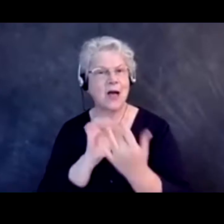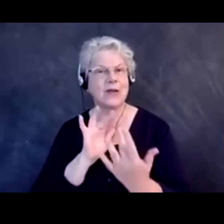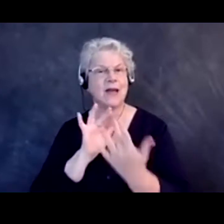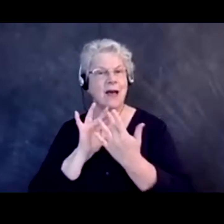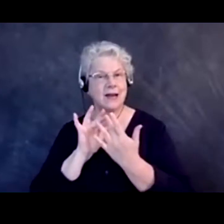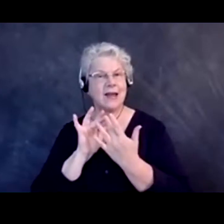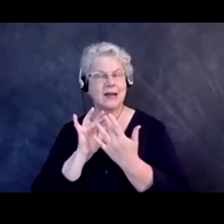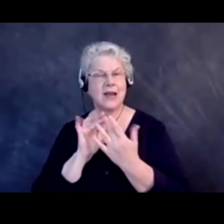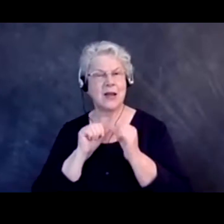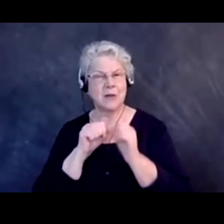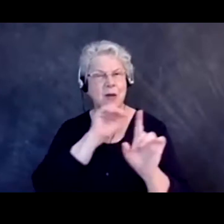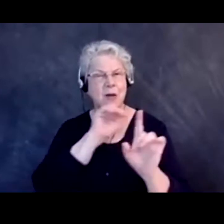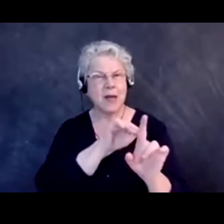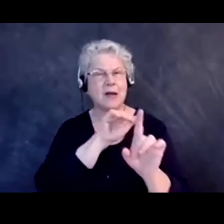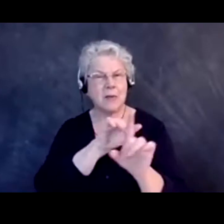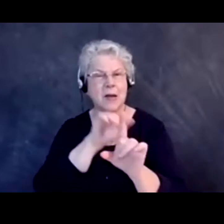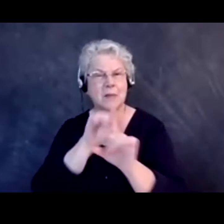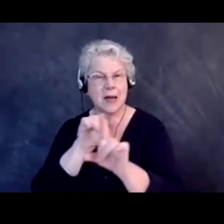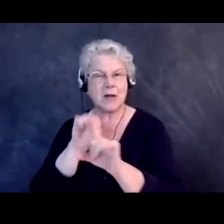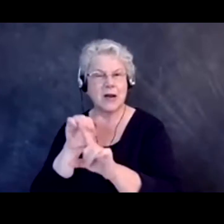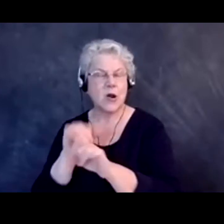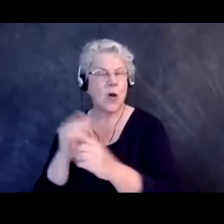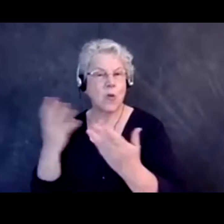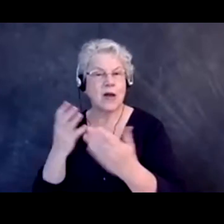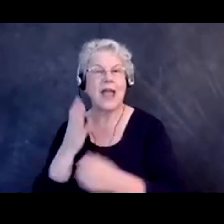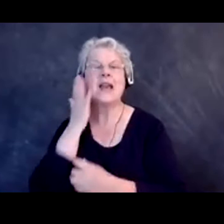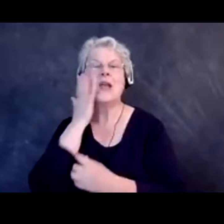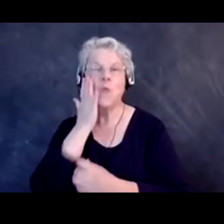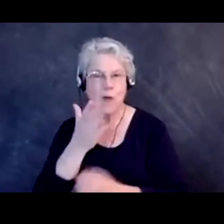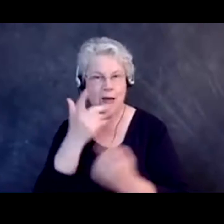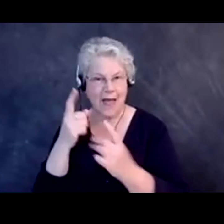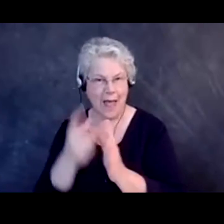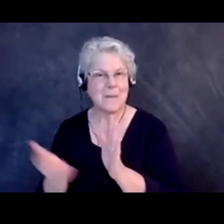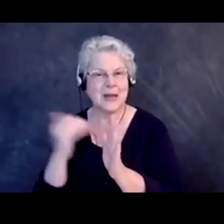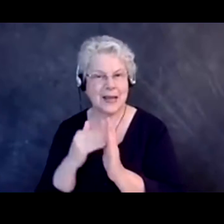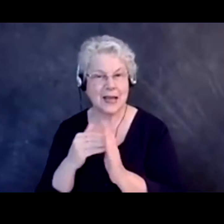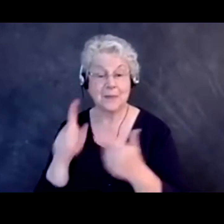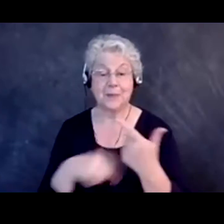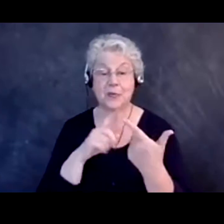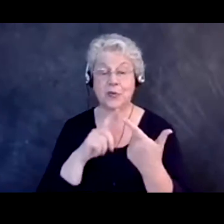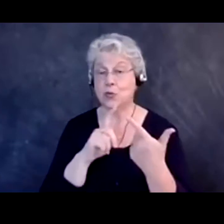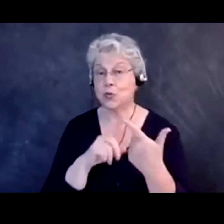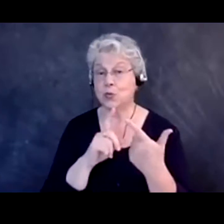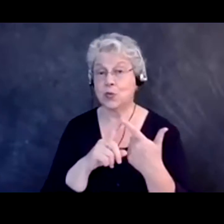keep reminding people about what it is and that it is happening again; and then number two, find out